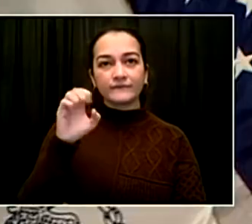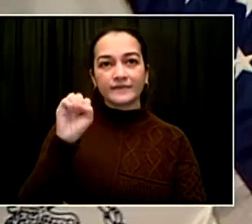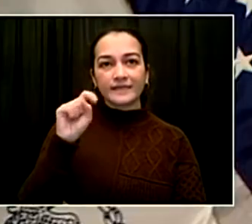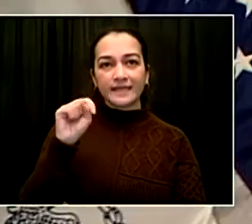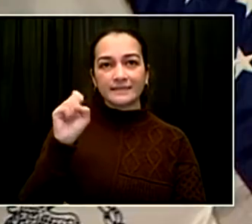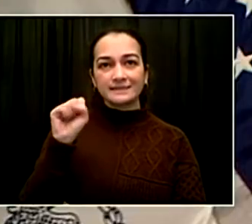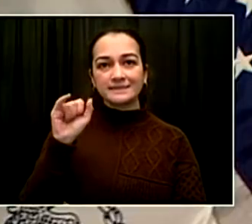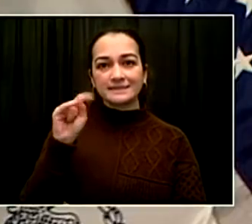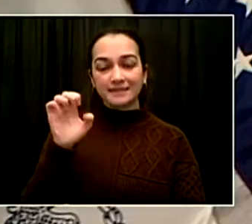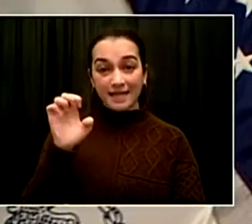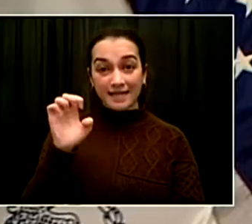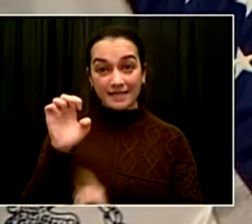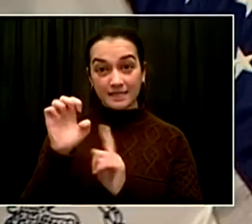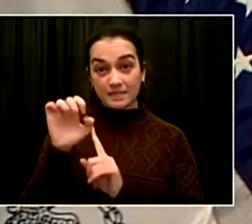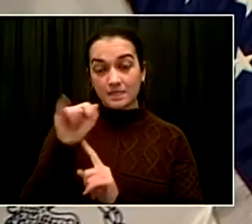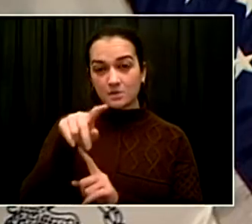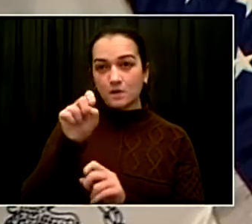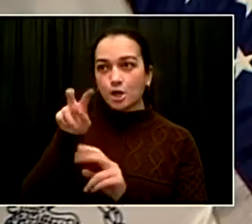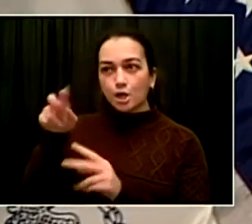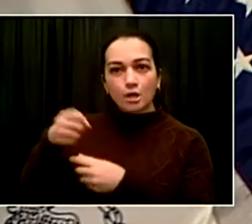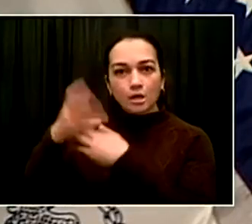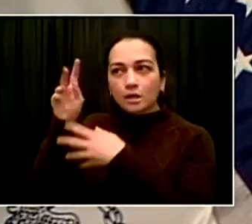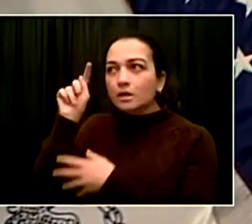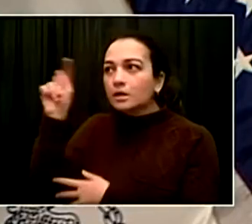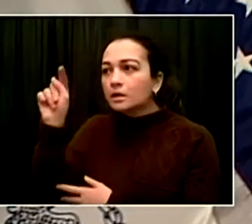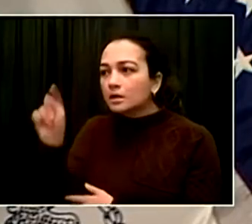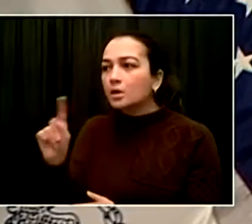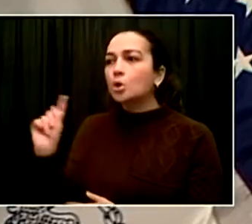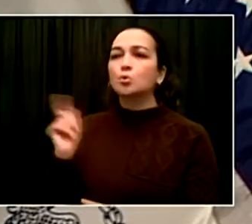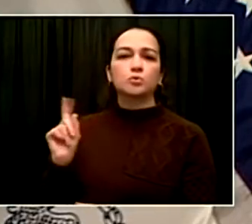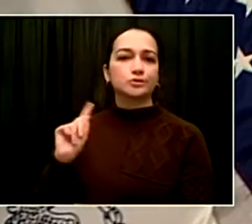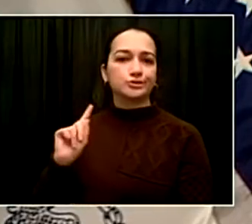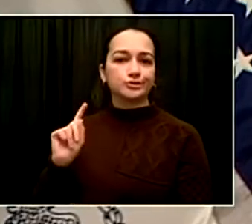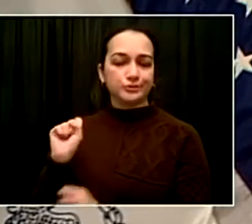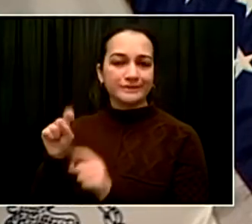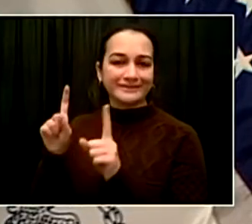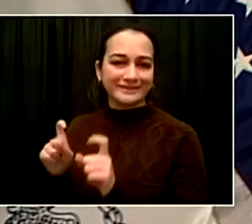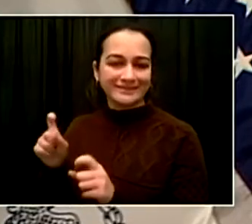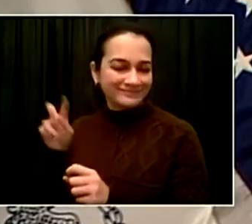SALIVA TESTING. YOU CAN CHECK ONLINE TO FIND ONE OF OUR CURRENT SITES. THIS WEEK, YOU WILL FIND EVEN MORE.